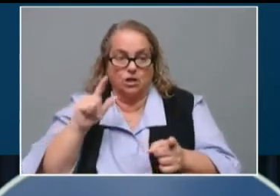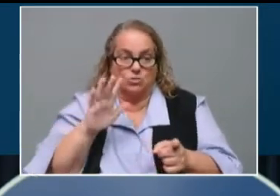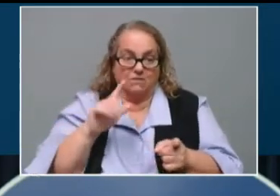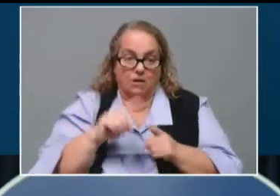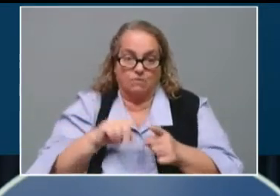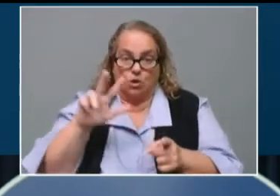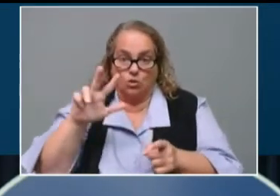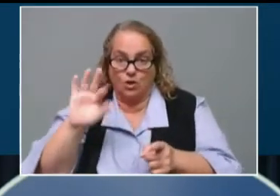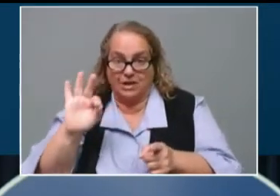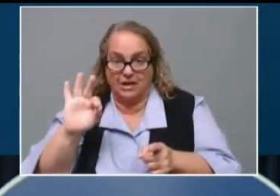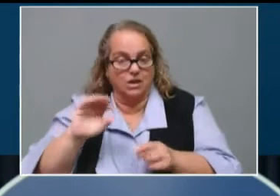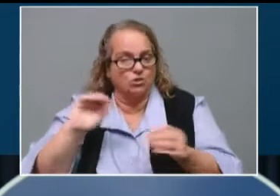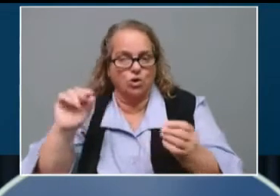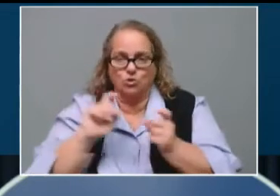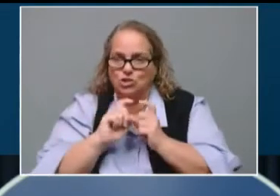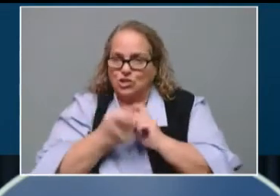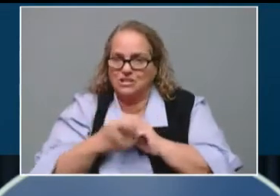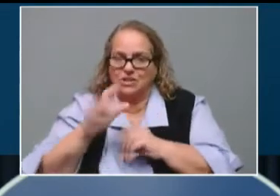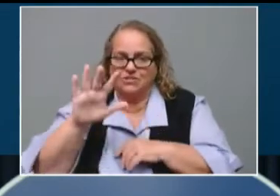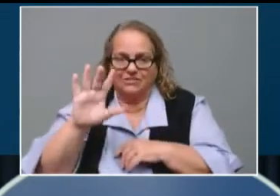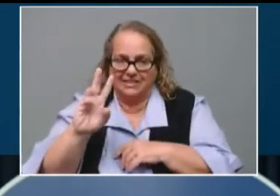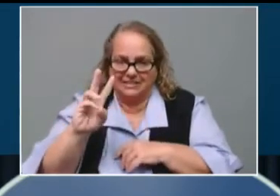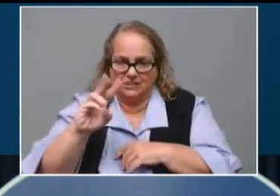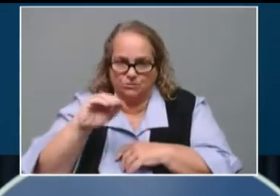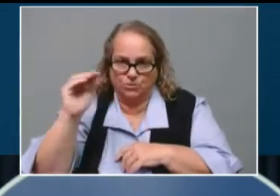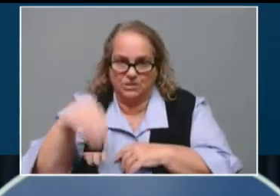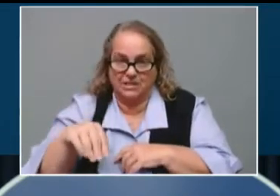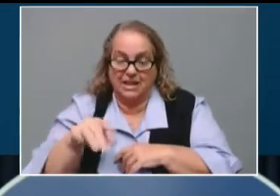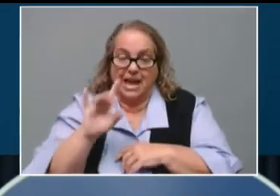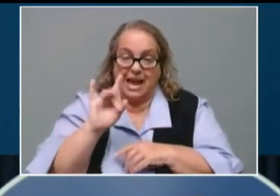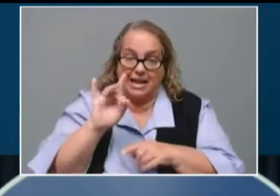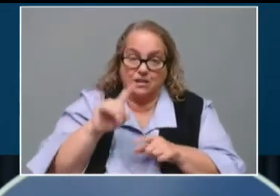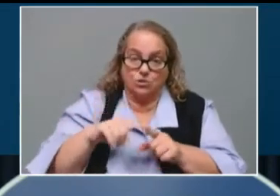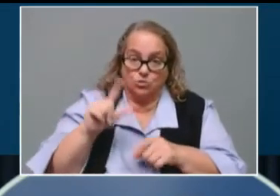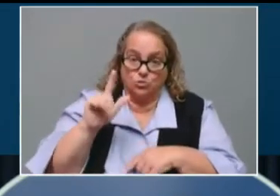56 18 to 24,